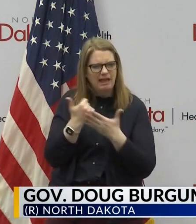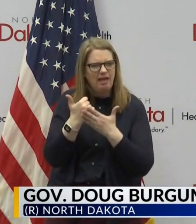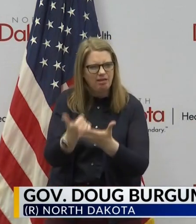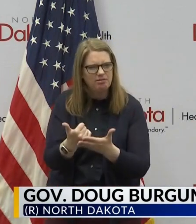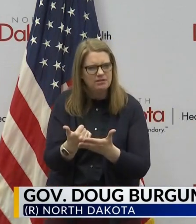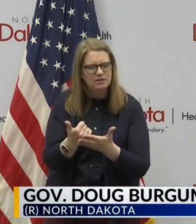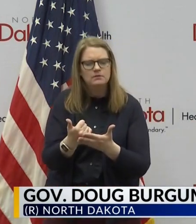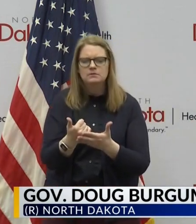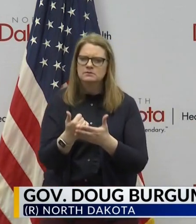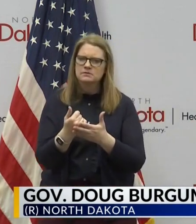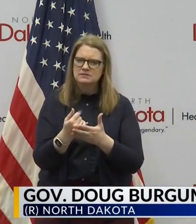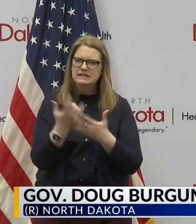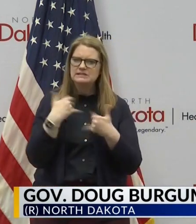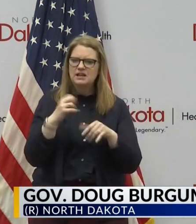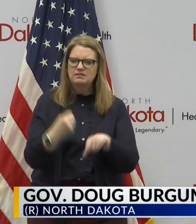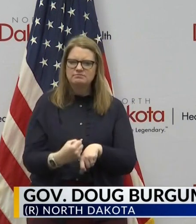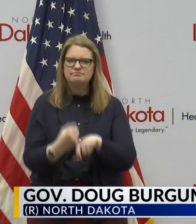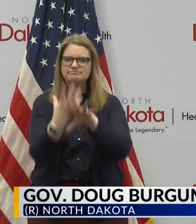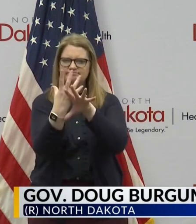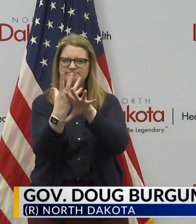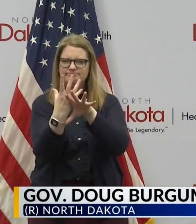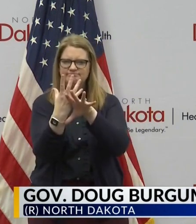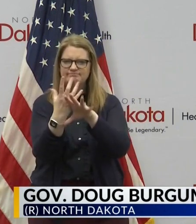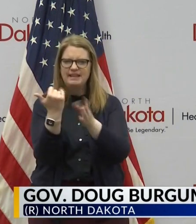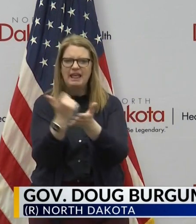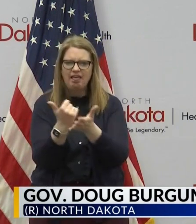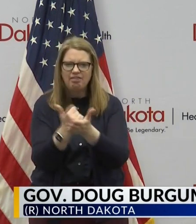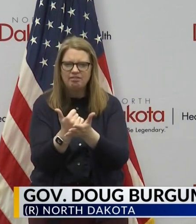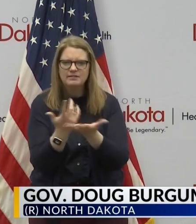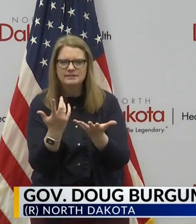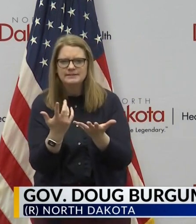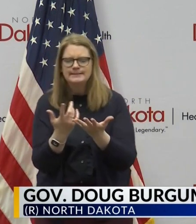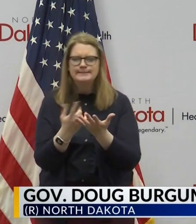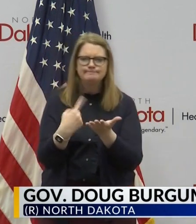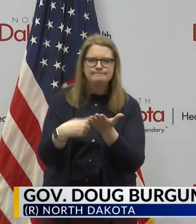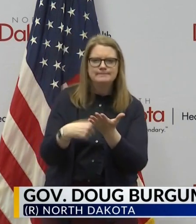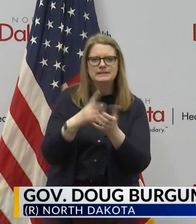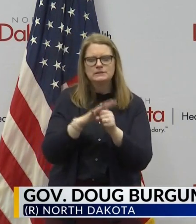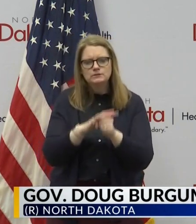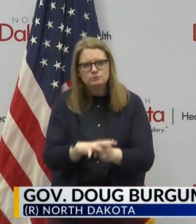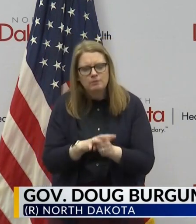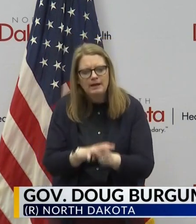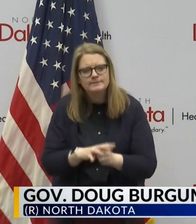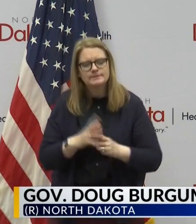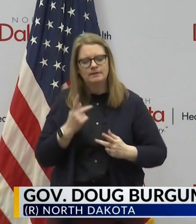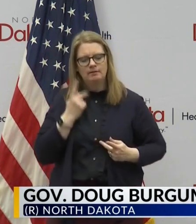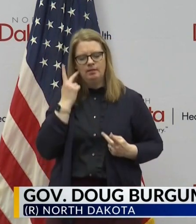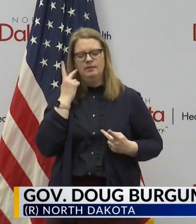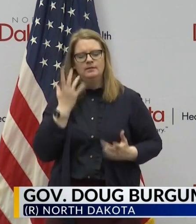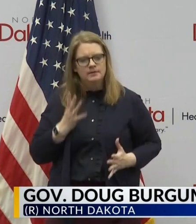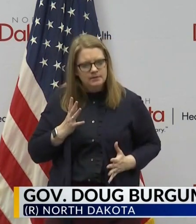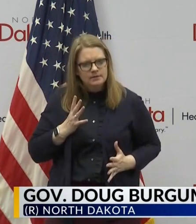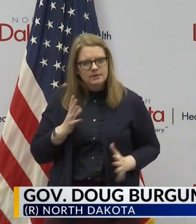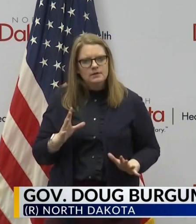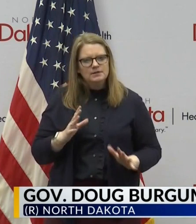TO JUGGLE AND UNDERSTAND THAT, KNOW WE'VE BEEN THERE OURSELVES AND IF YOU NEED TO SEEK OUT